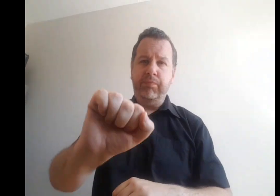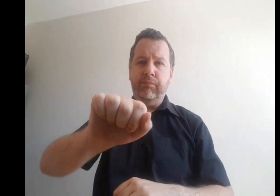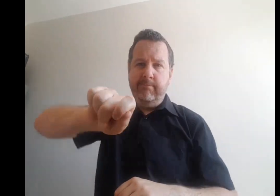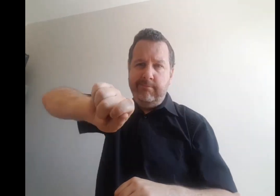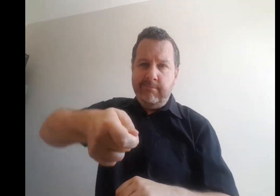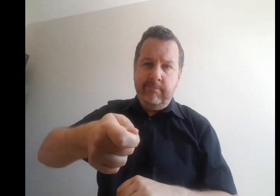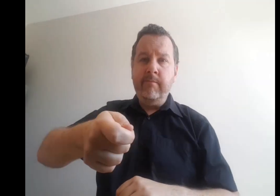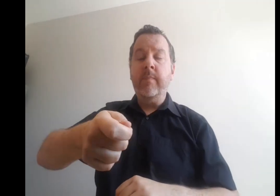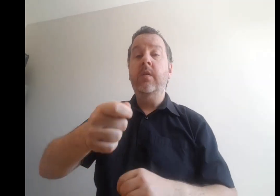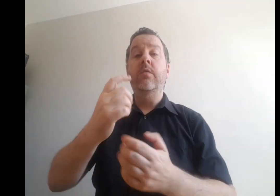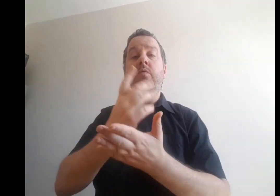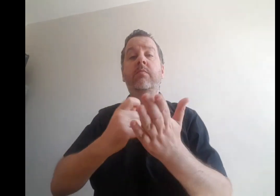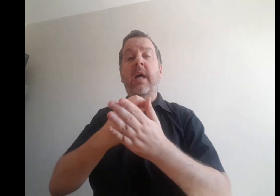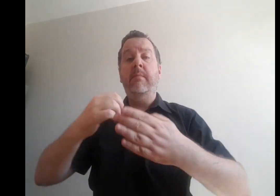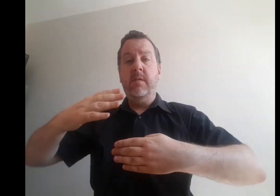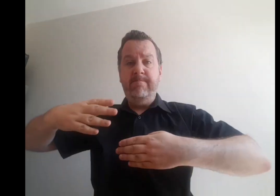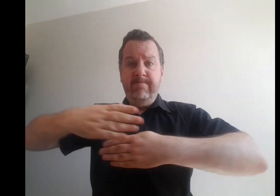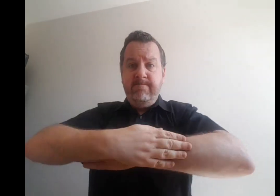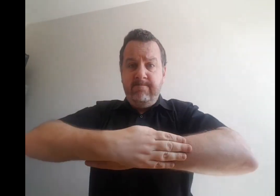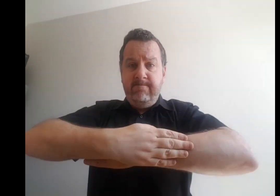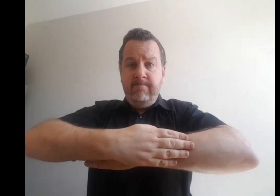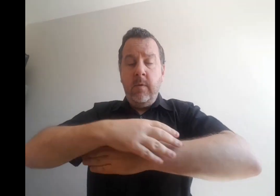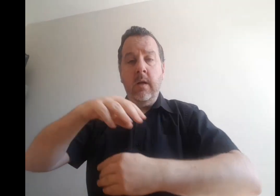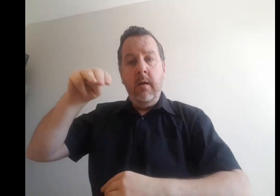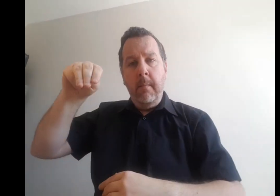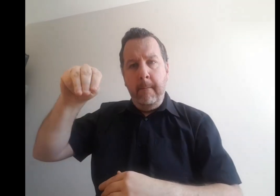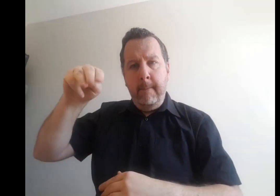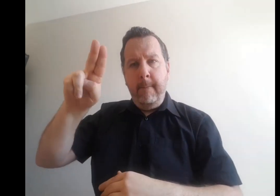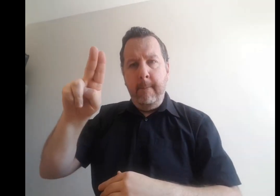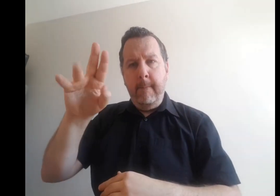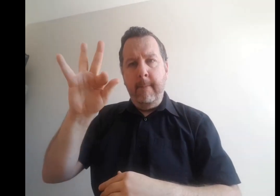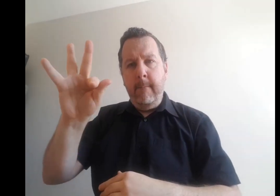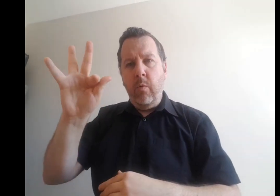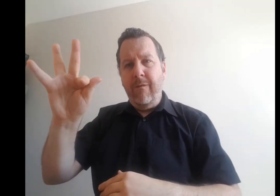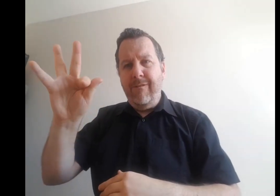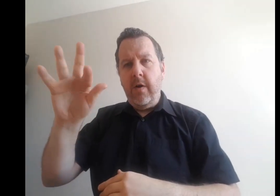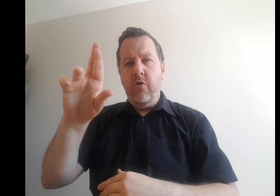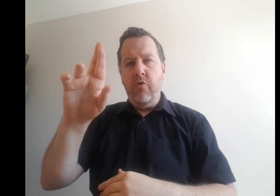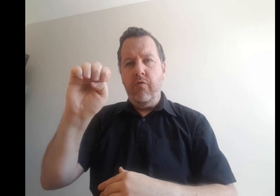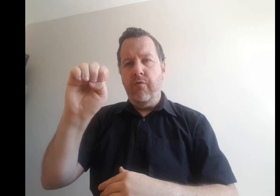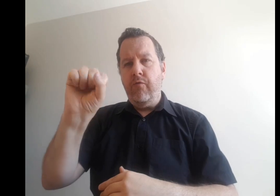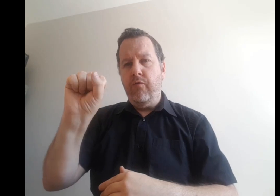and quite often you would have "muff restraints" holding your hands together